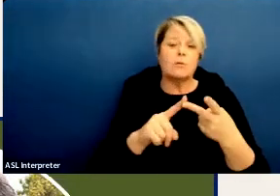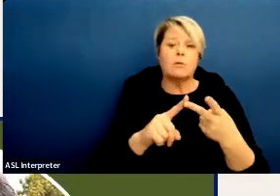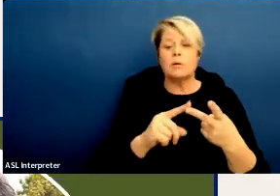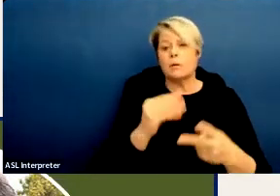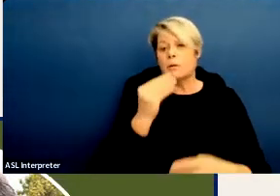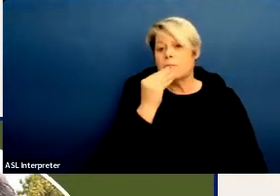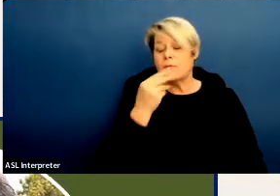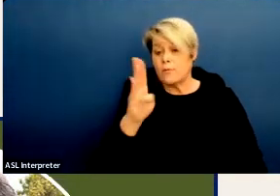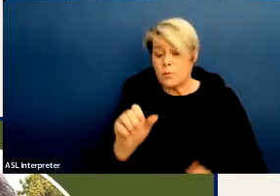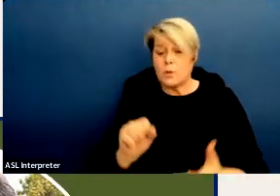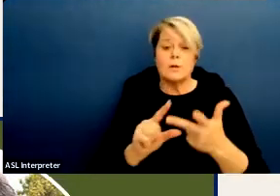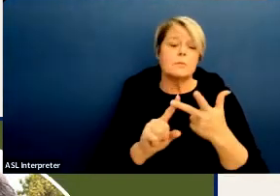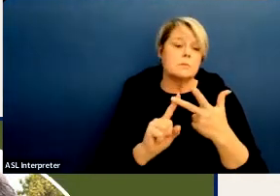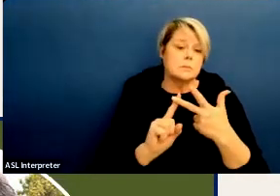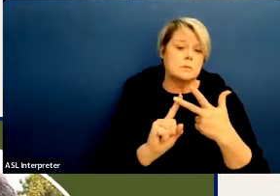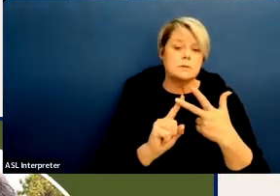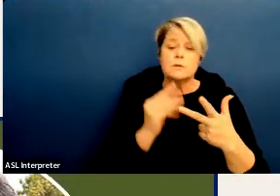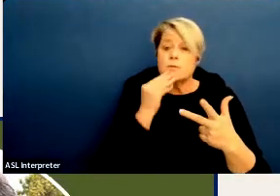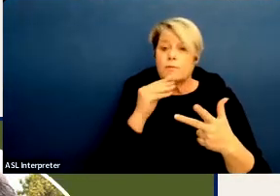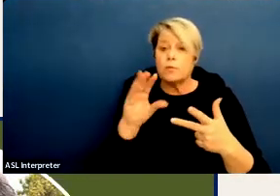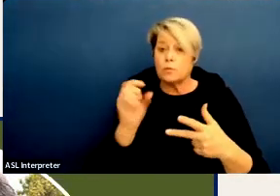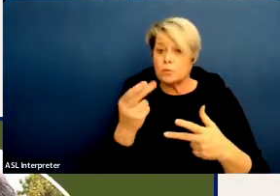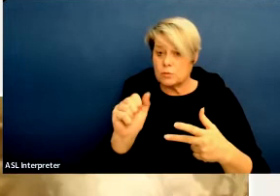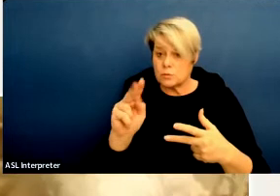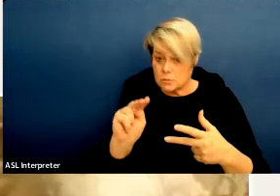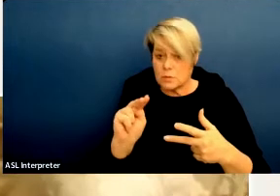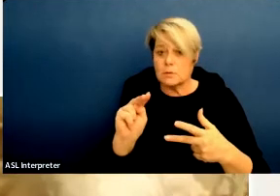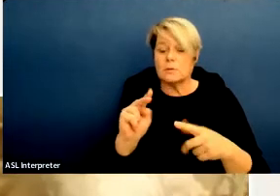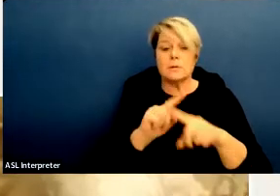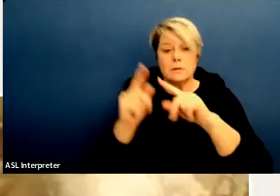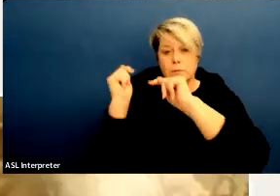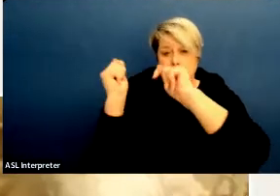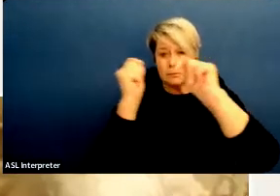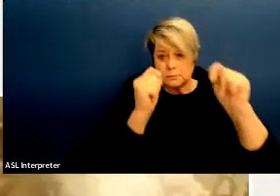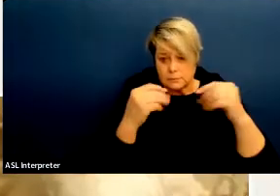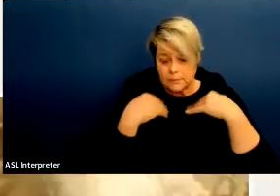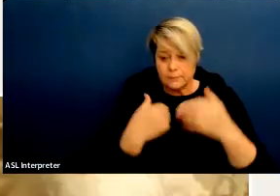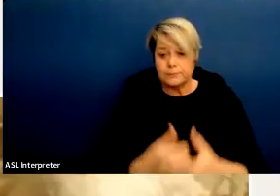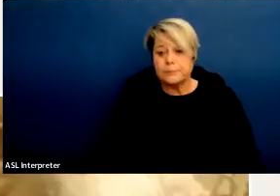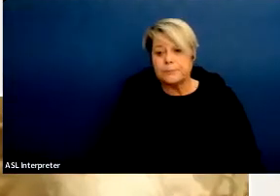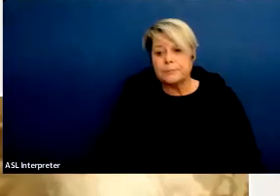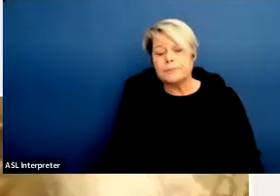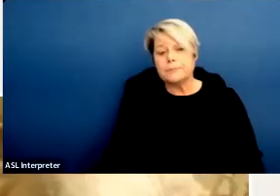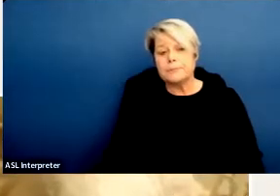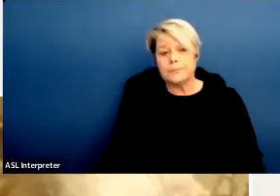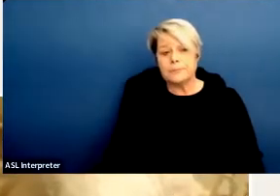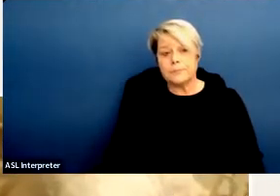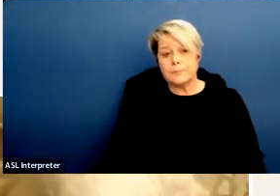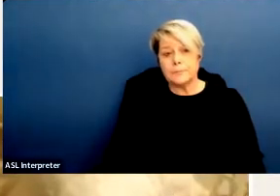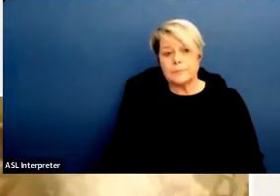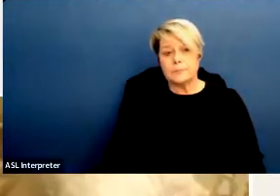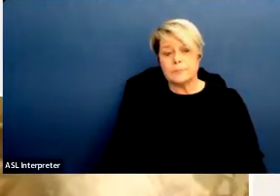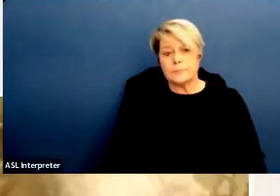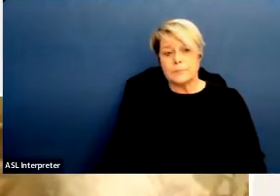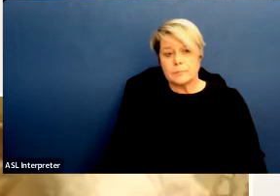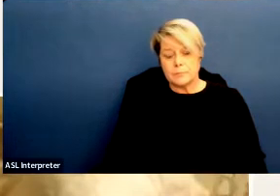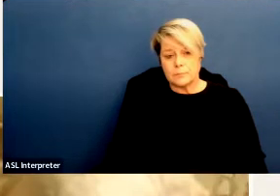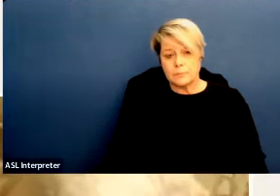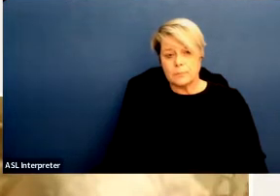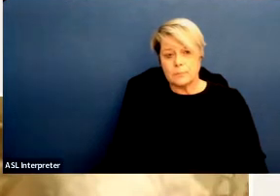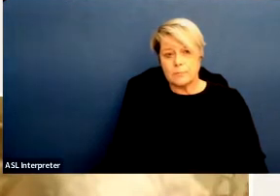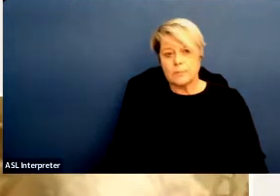the rural development coop program, food hubs and